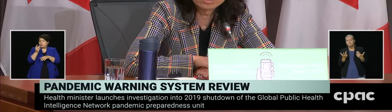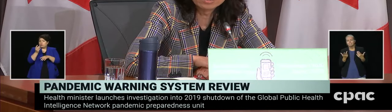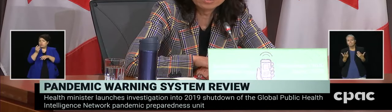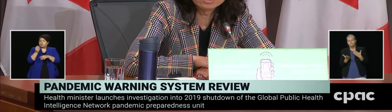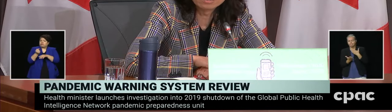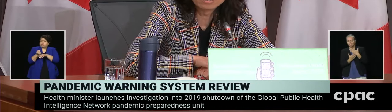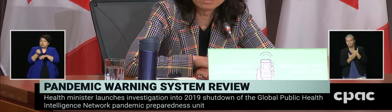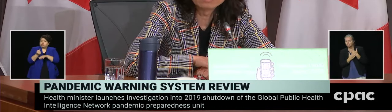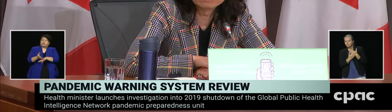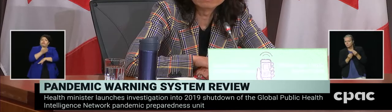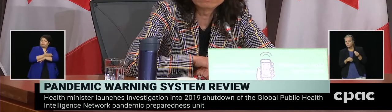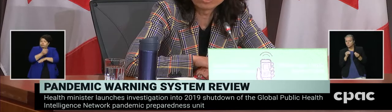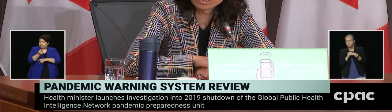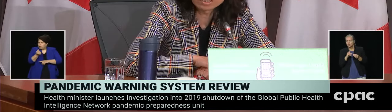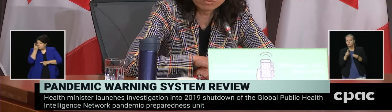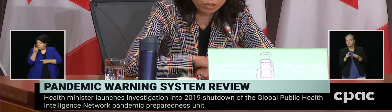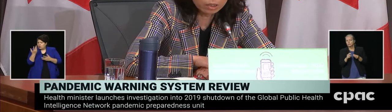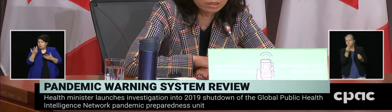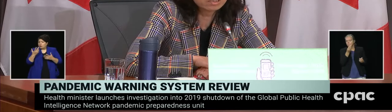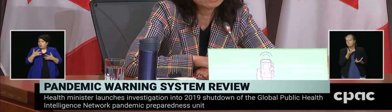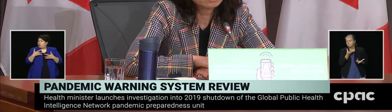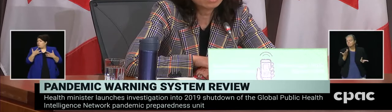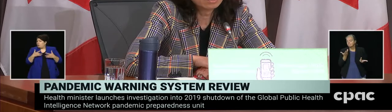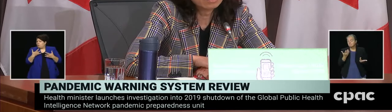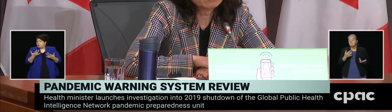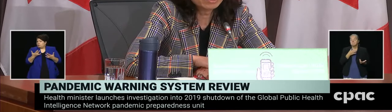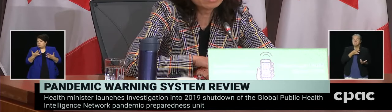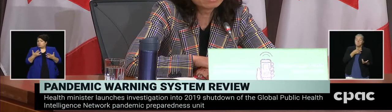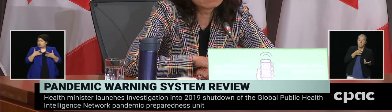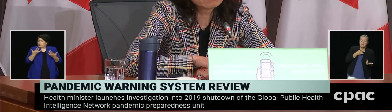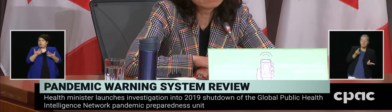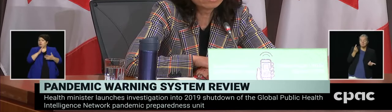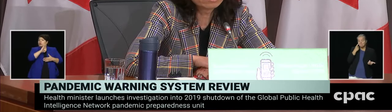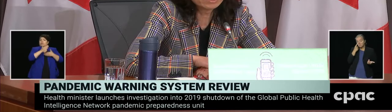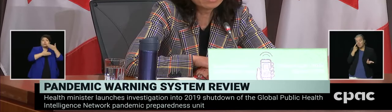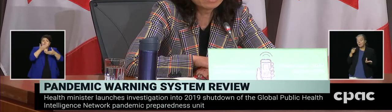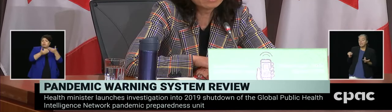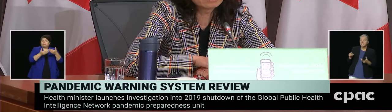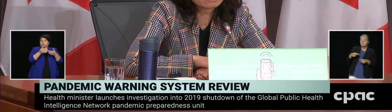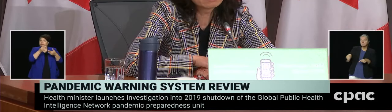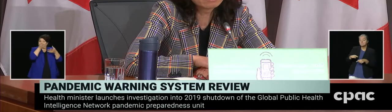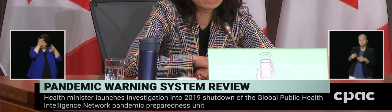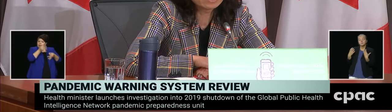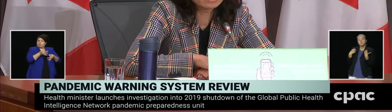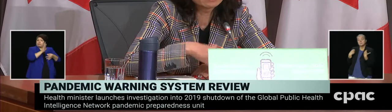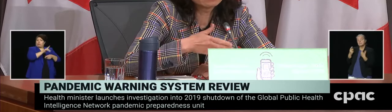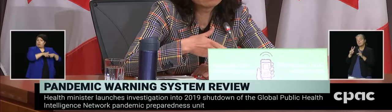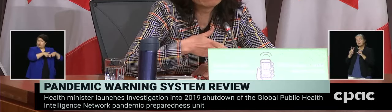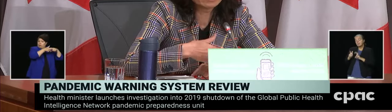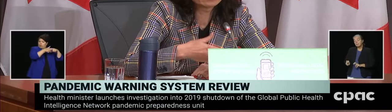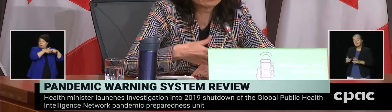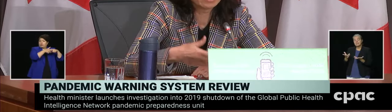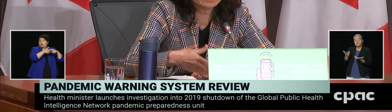GAINING A BETTER UNDERSTANDING OF US TO WHAT, YOU KNOW, WHAT